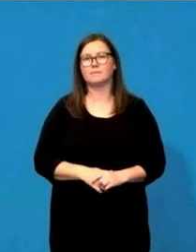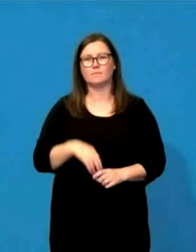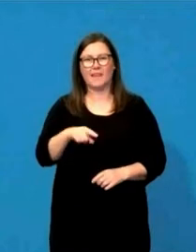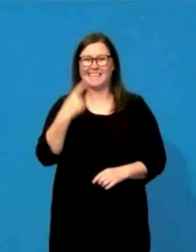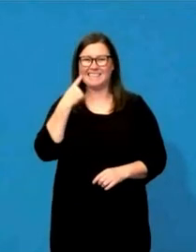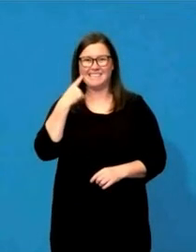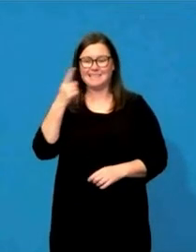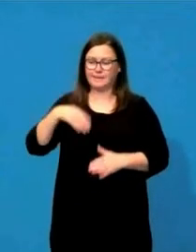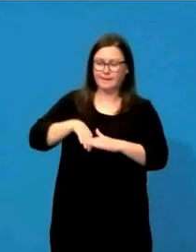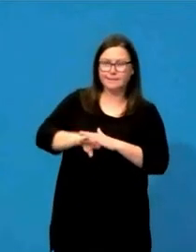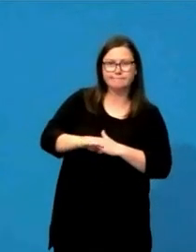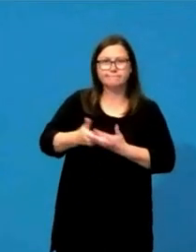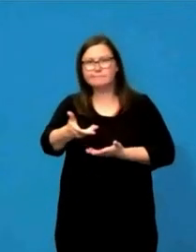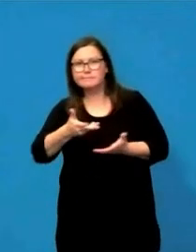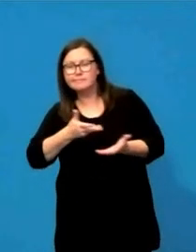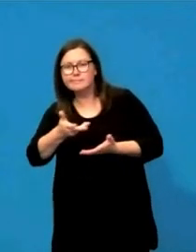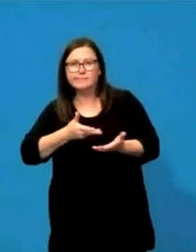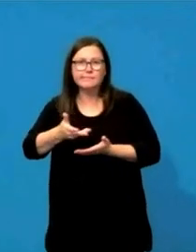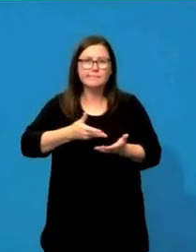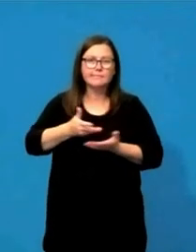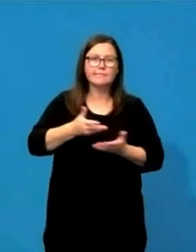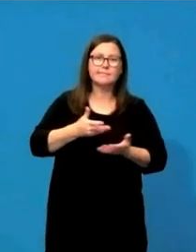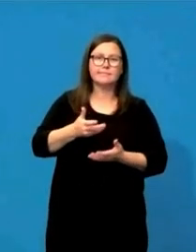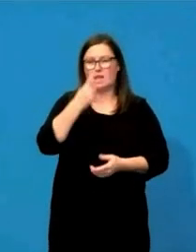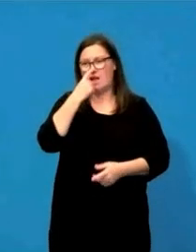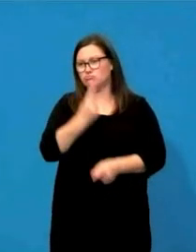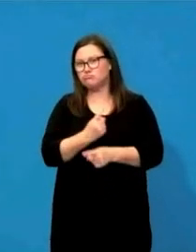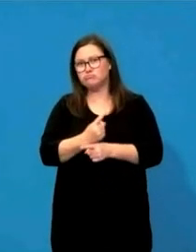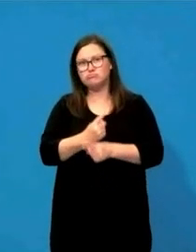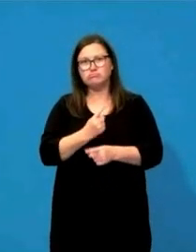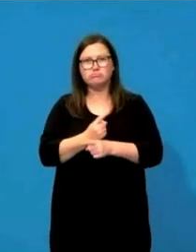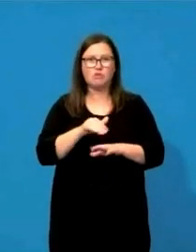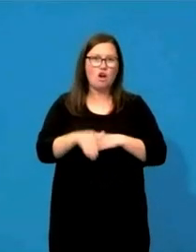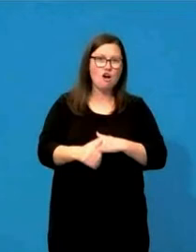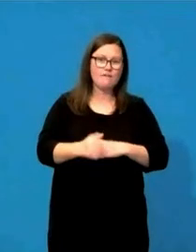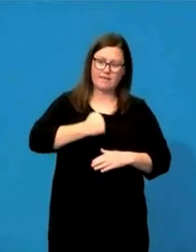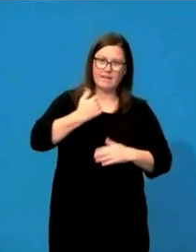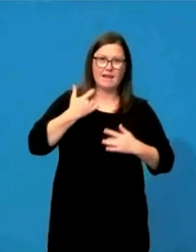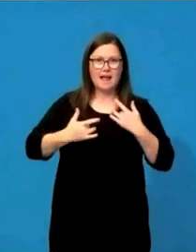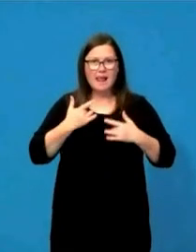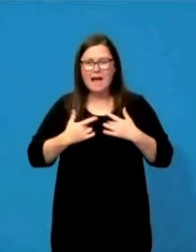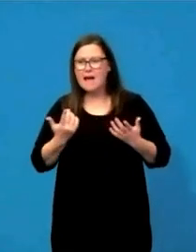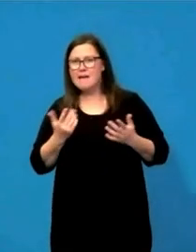people were able to go in and talk about what was going on for them, how they could access services and that.